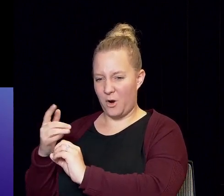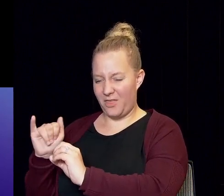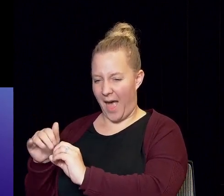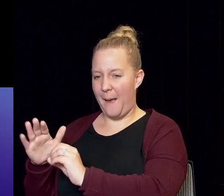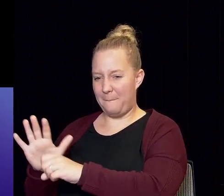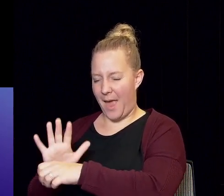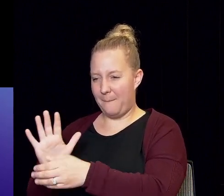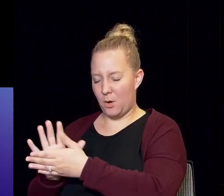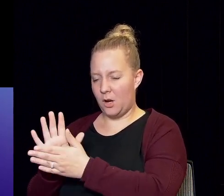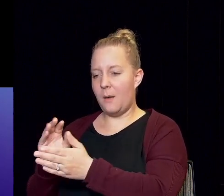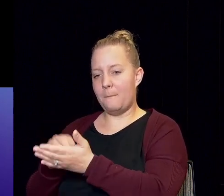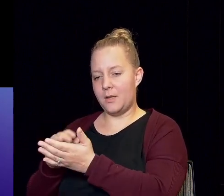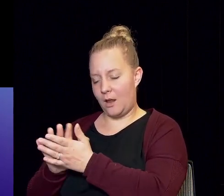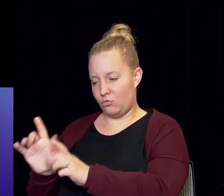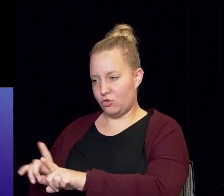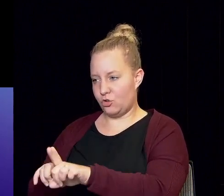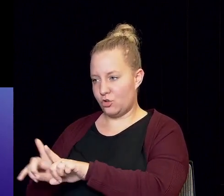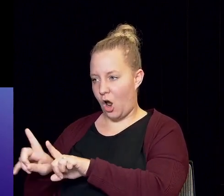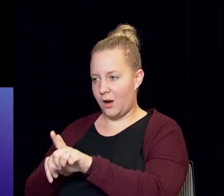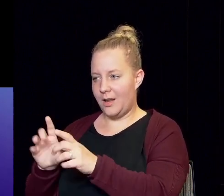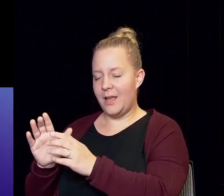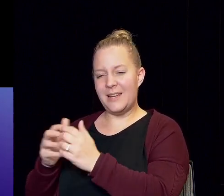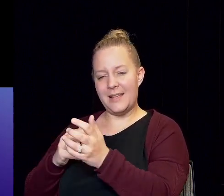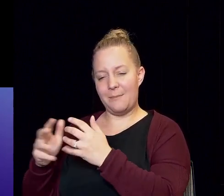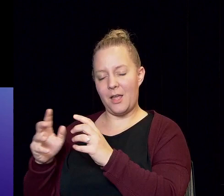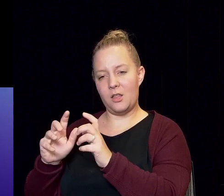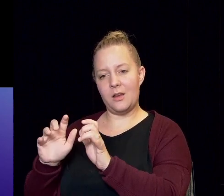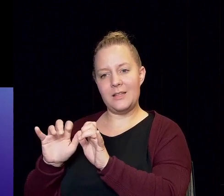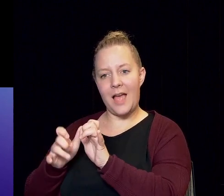Just a star and doesn't matter how big or how small but I want to see who's actually